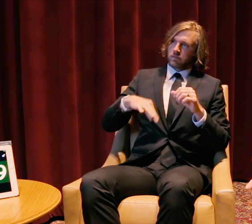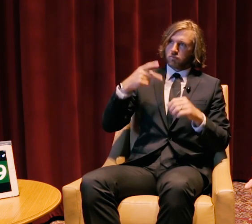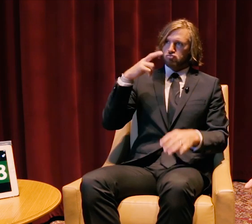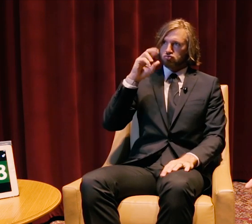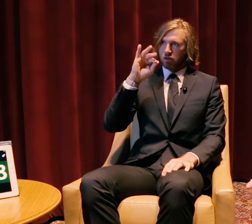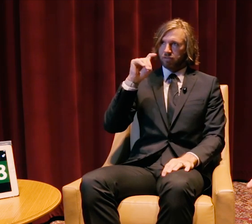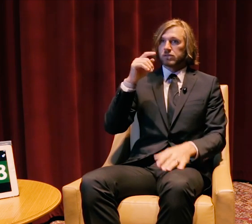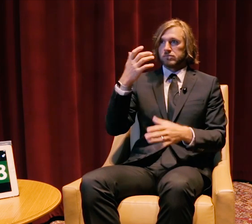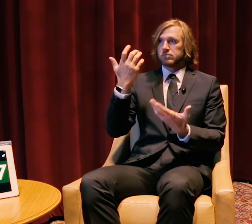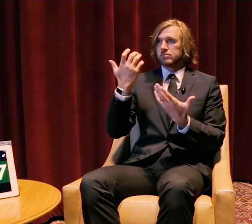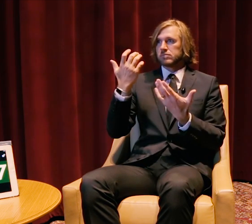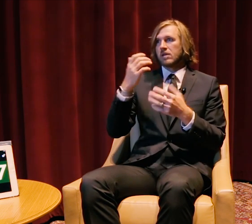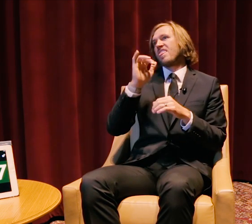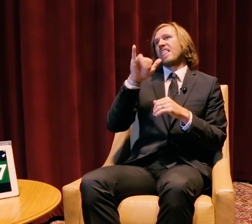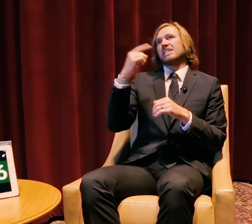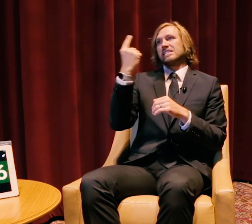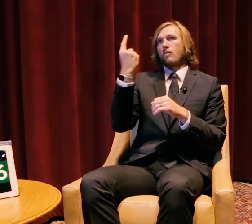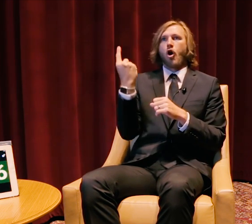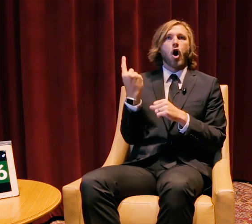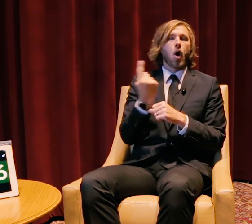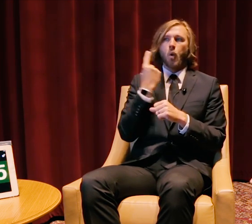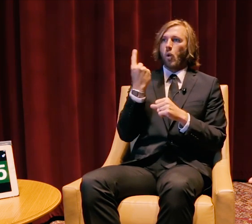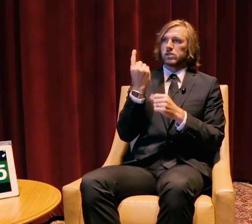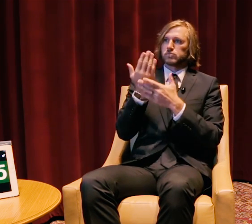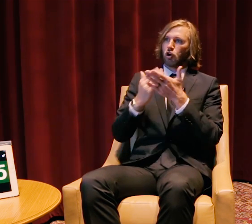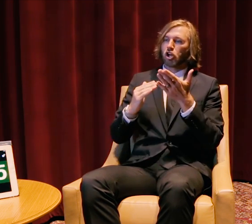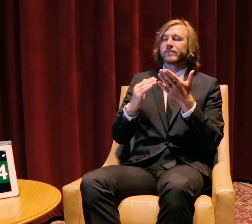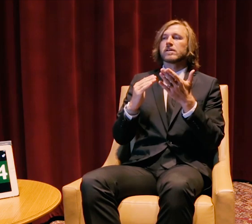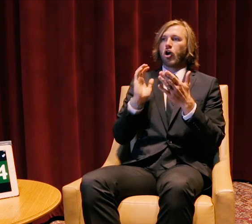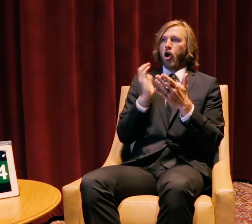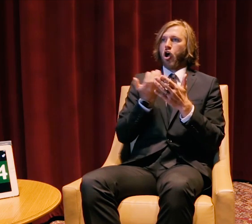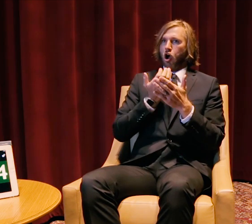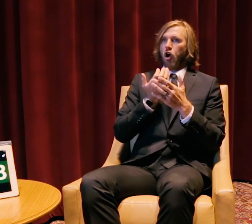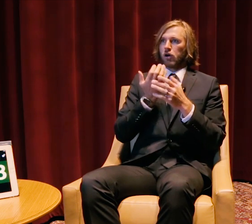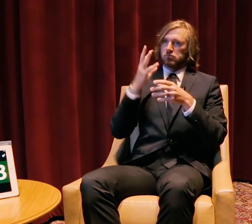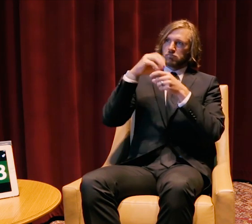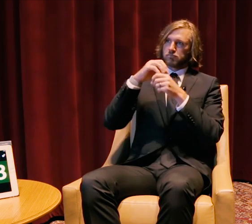Cash is king, so that's something that's always been part of our general makeup, so that's always been